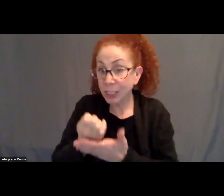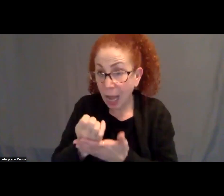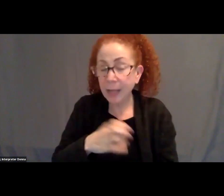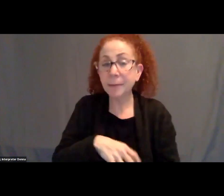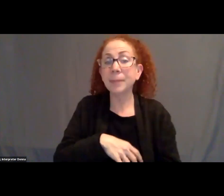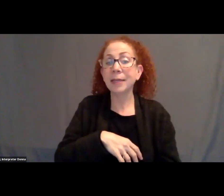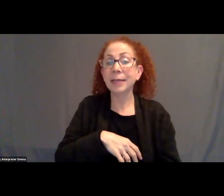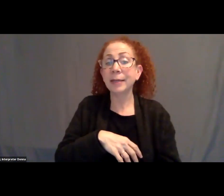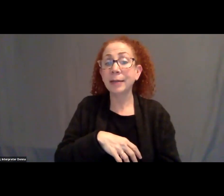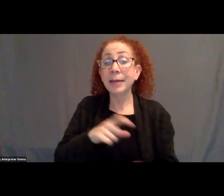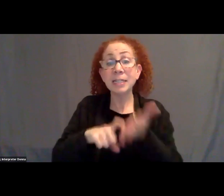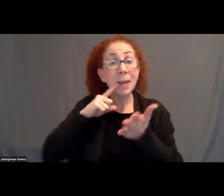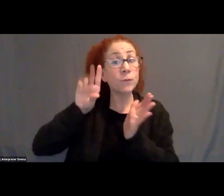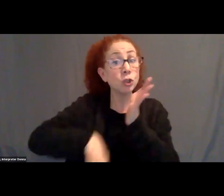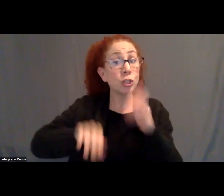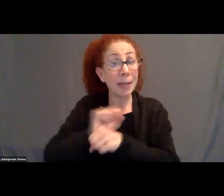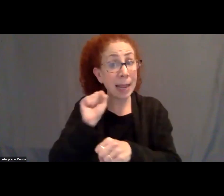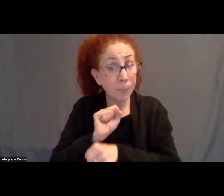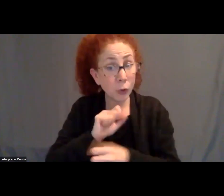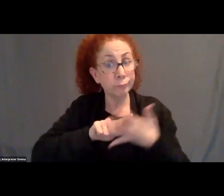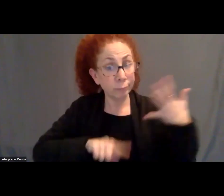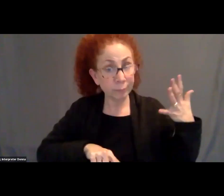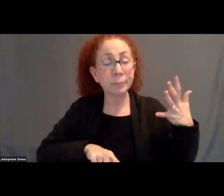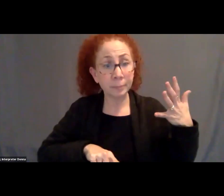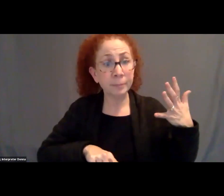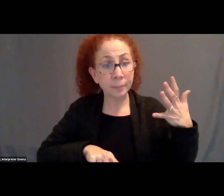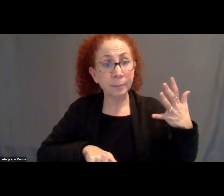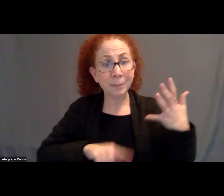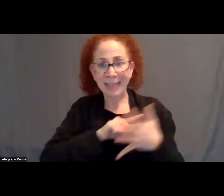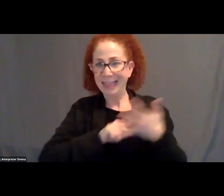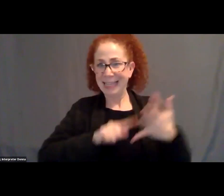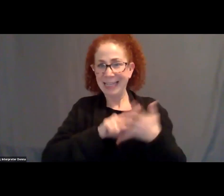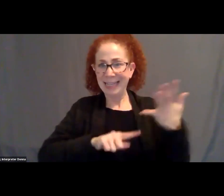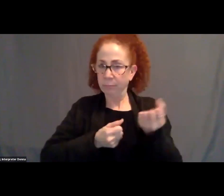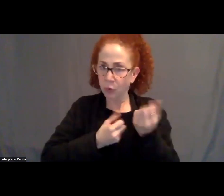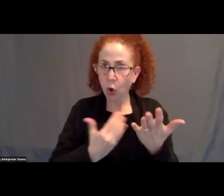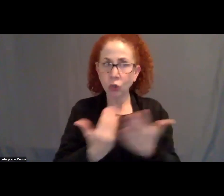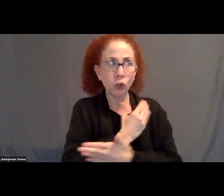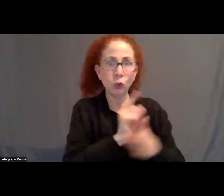the demand for cheap labor, these created new opportunities for youth